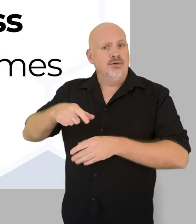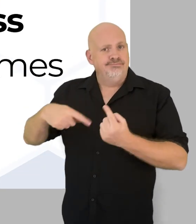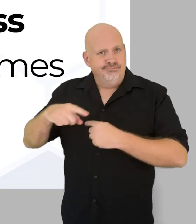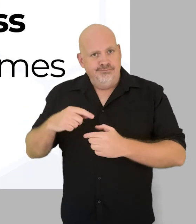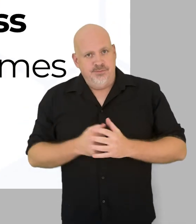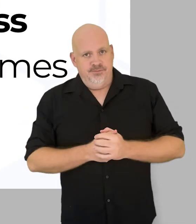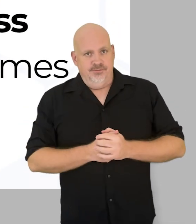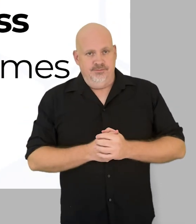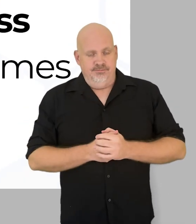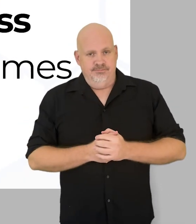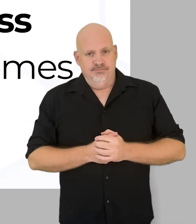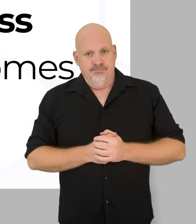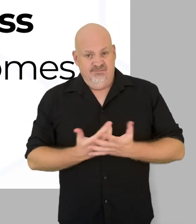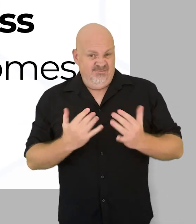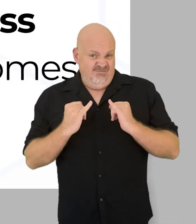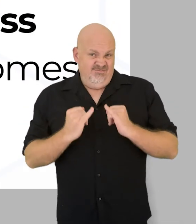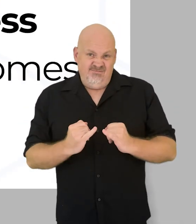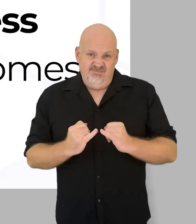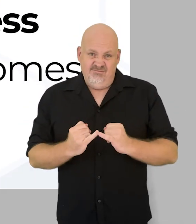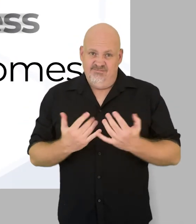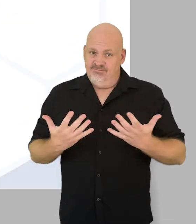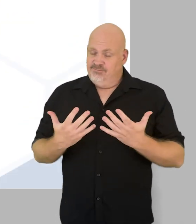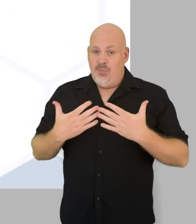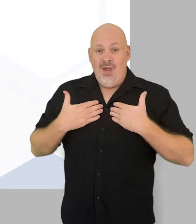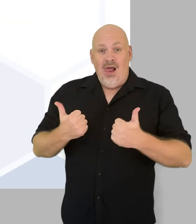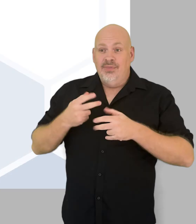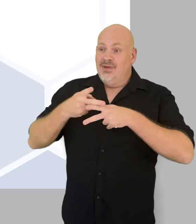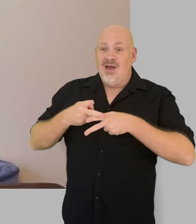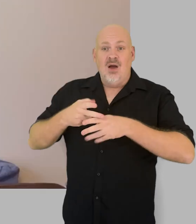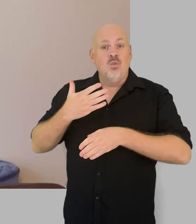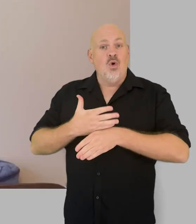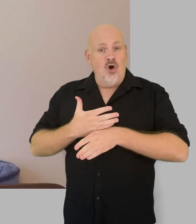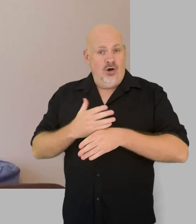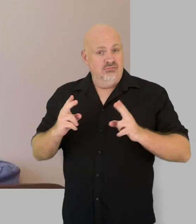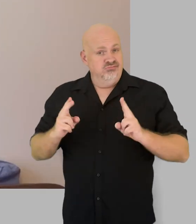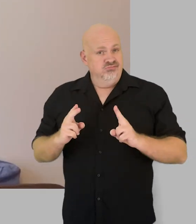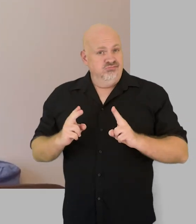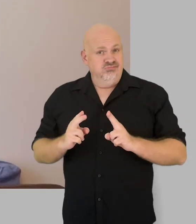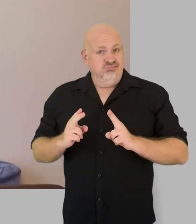There are unfortunately diminishing numbers of health care workers and they’re getting older, and we know there is increase of patient demand